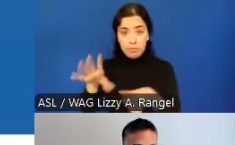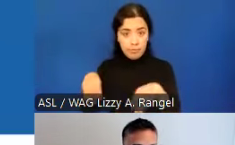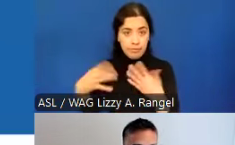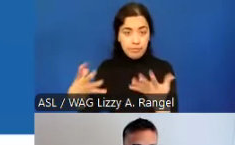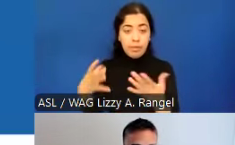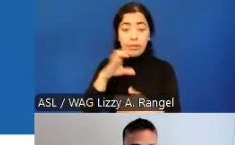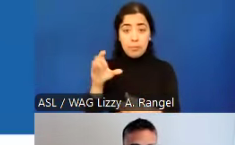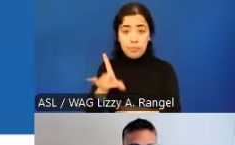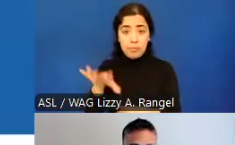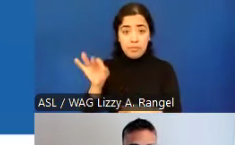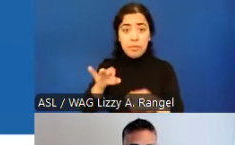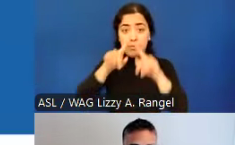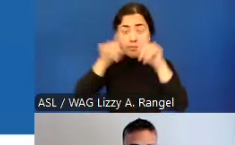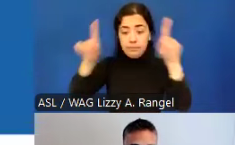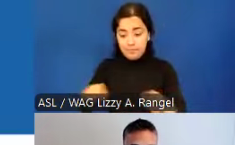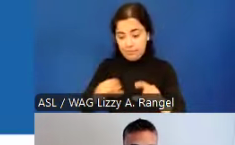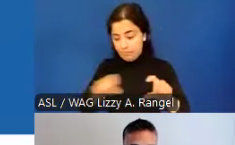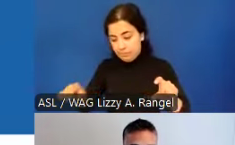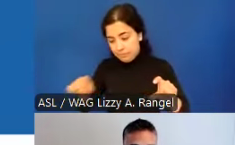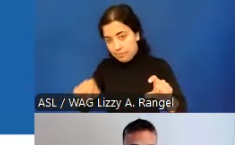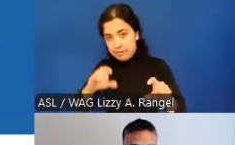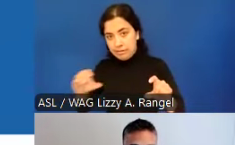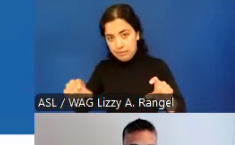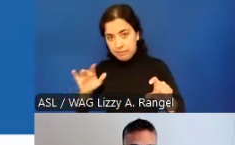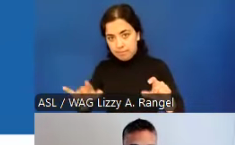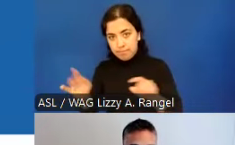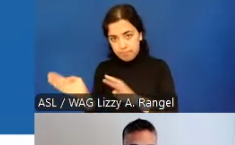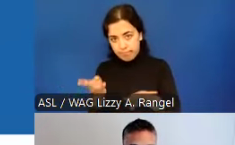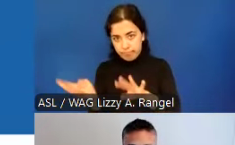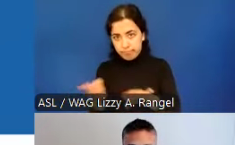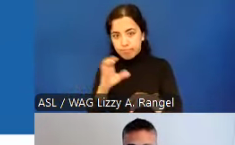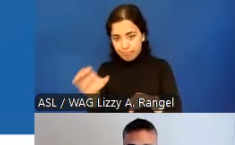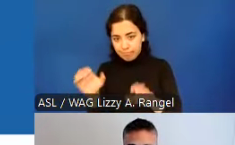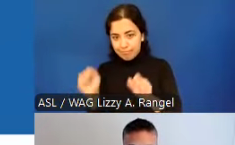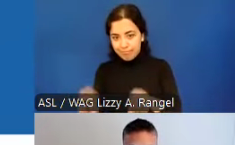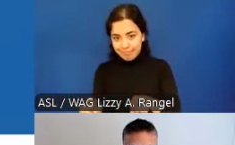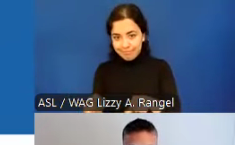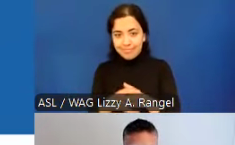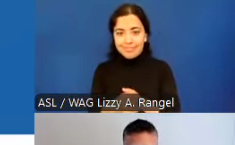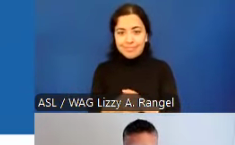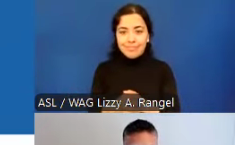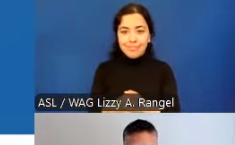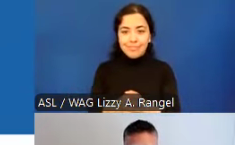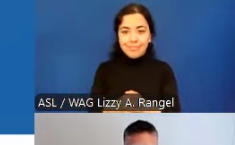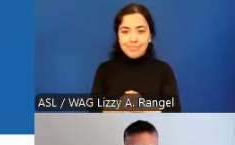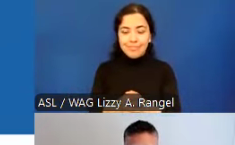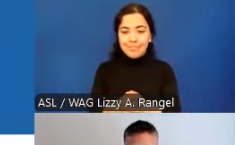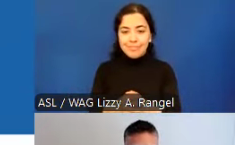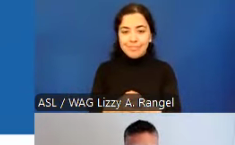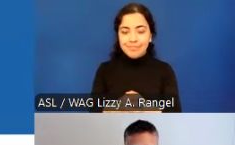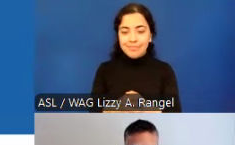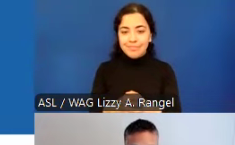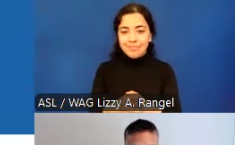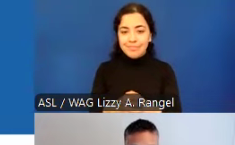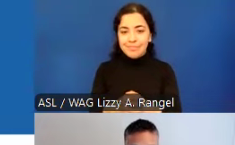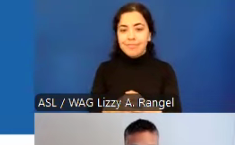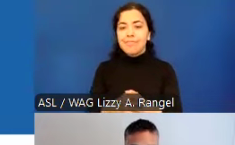captioning select the CC icon at the bottom of your Zoom screen. And the Streamtext links